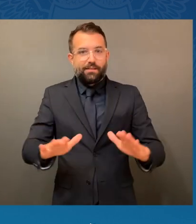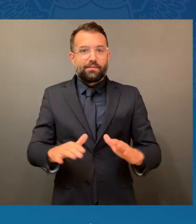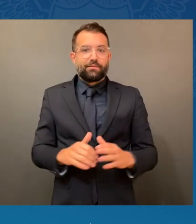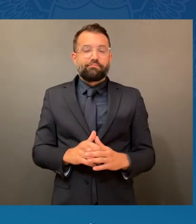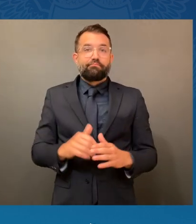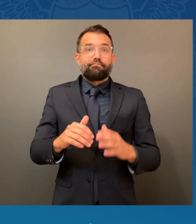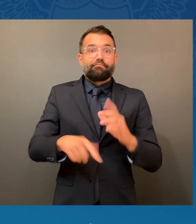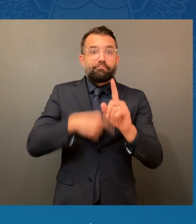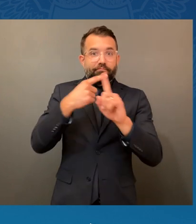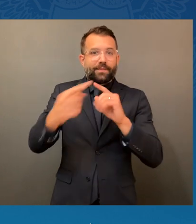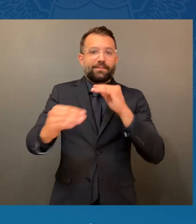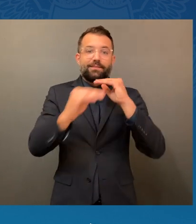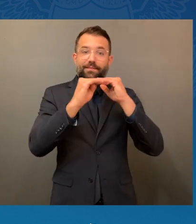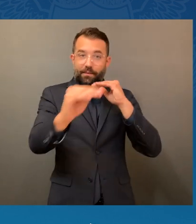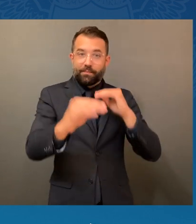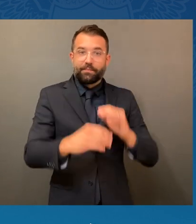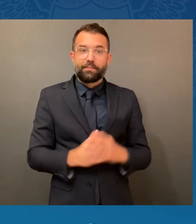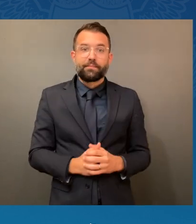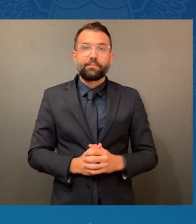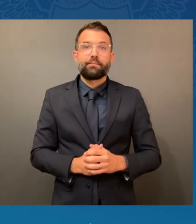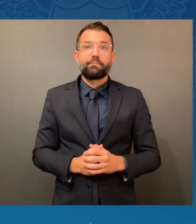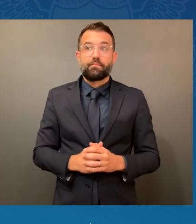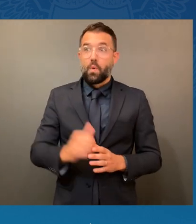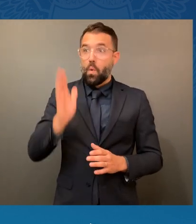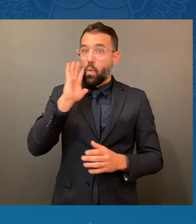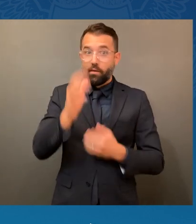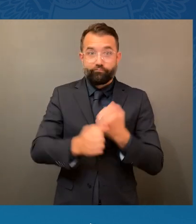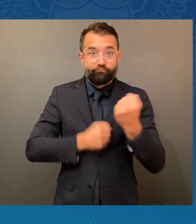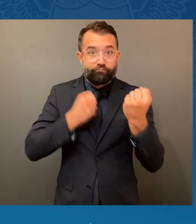and to support our allies and partners.